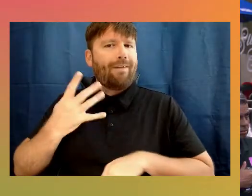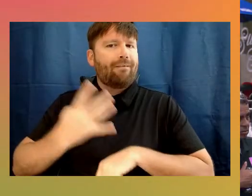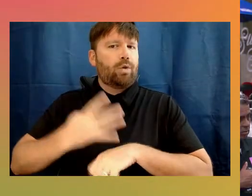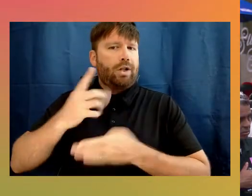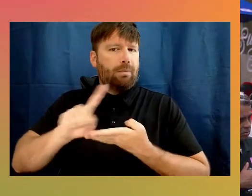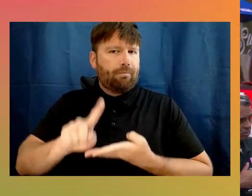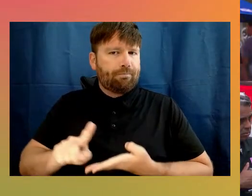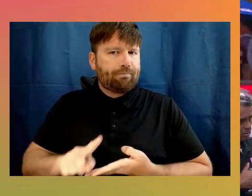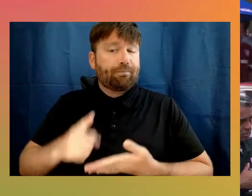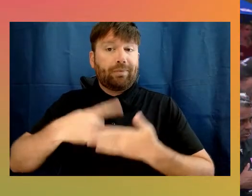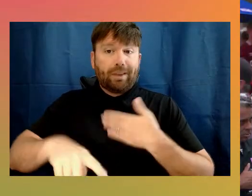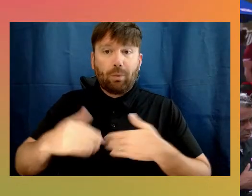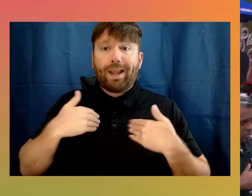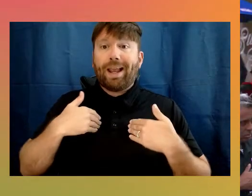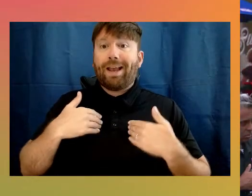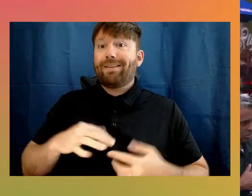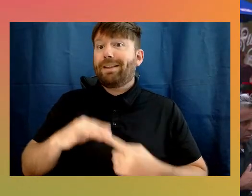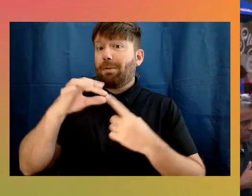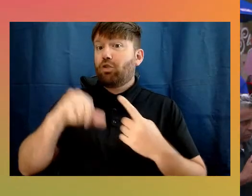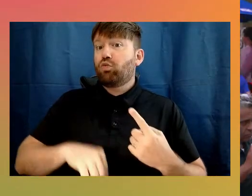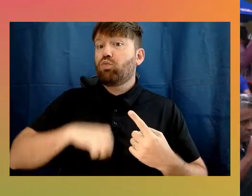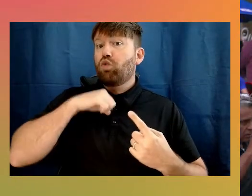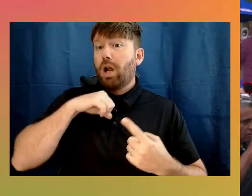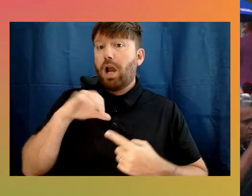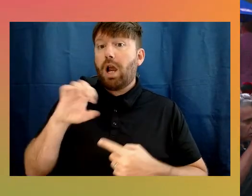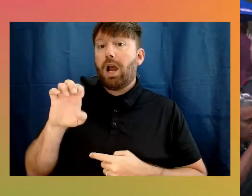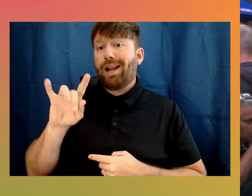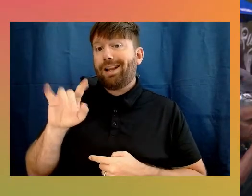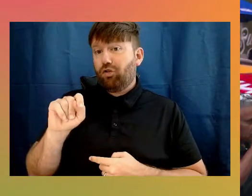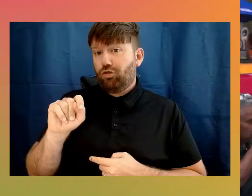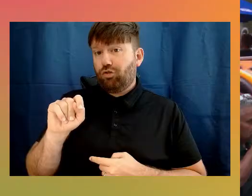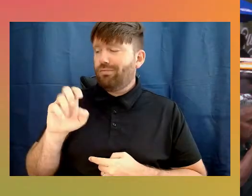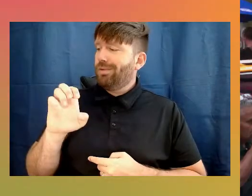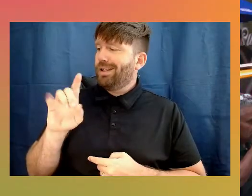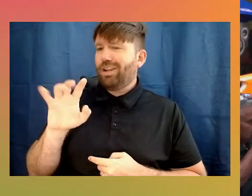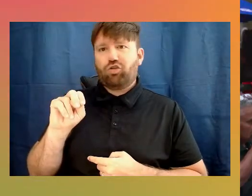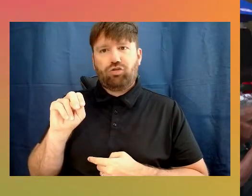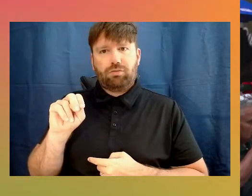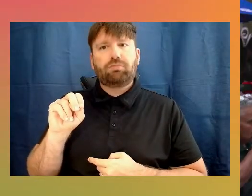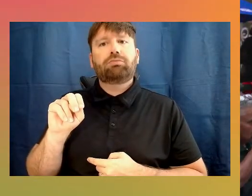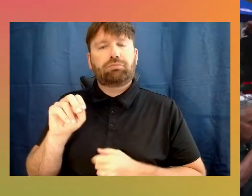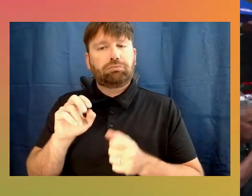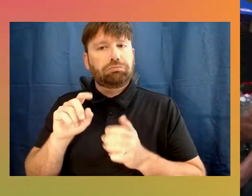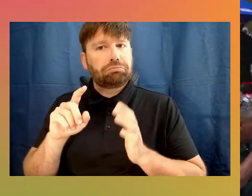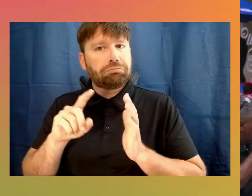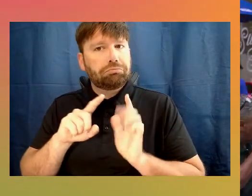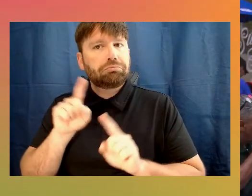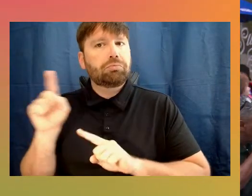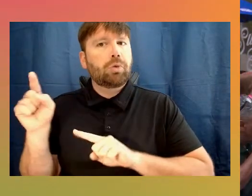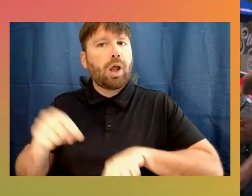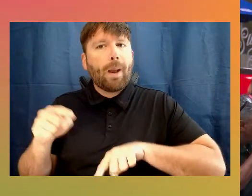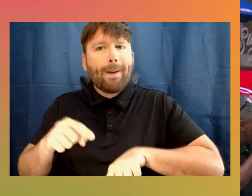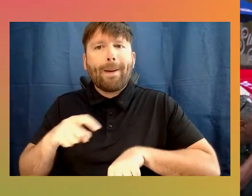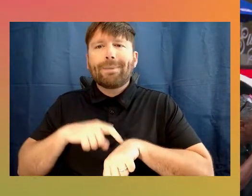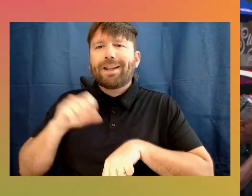TO TIMES SQUARE.